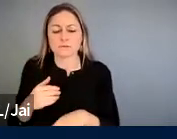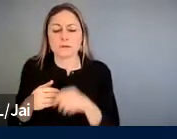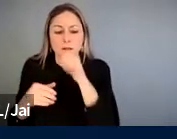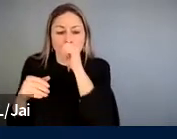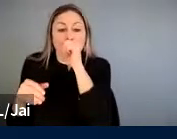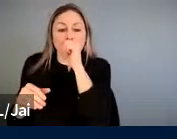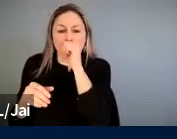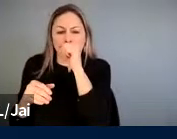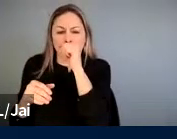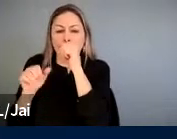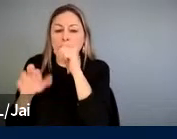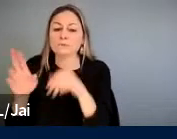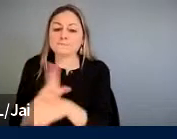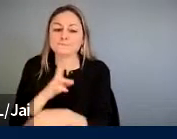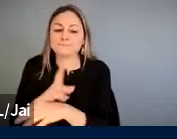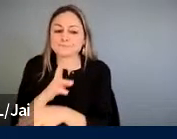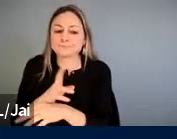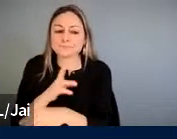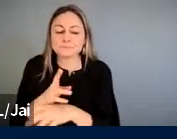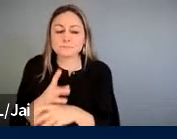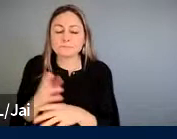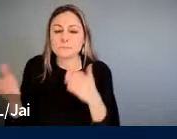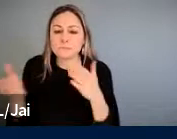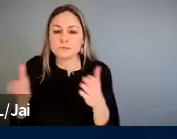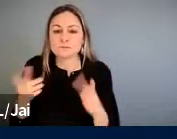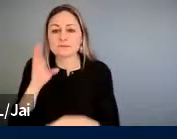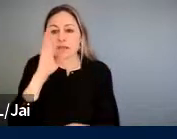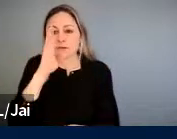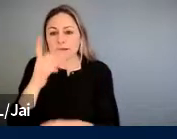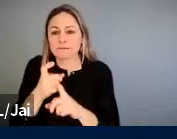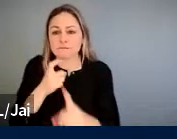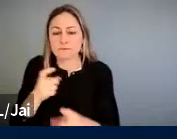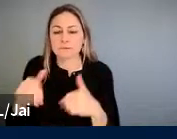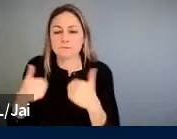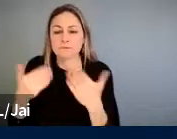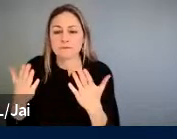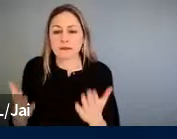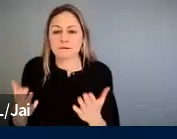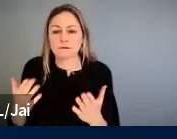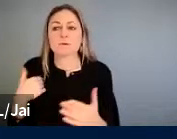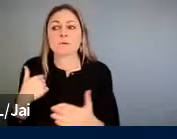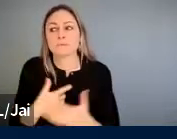directly from your medical provider. And so that's something that we strongly encourage,